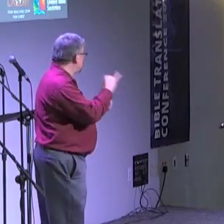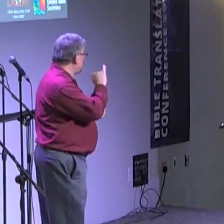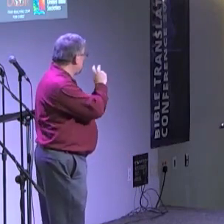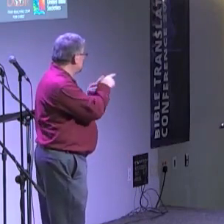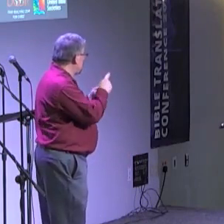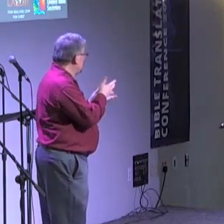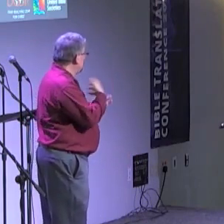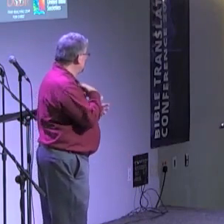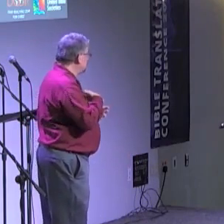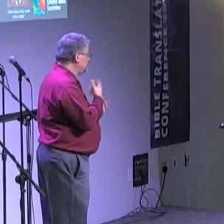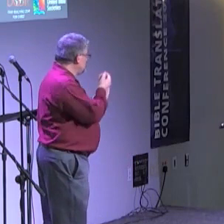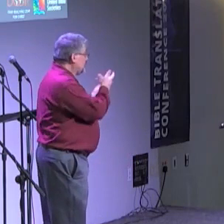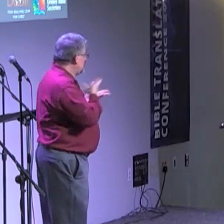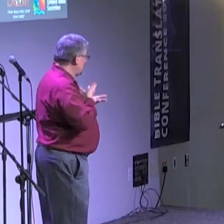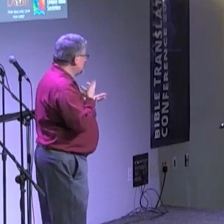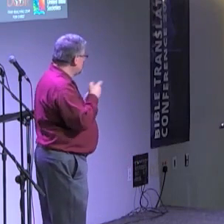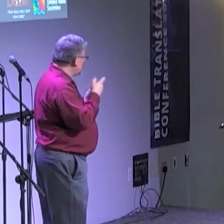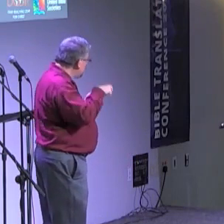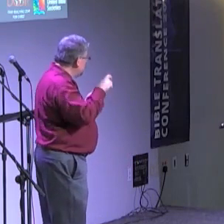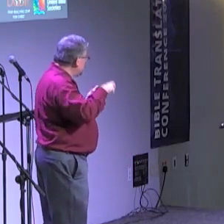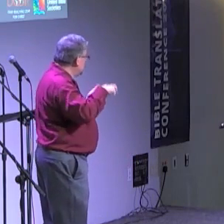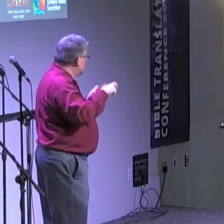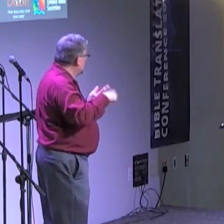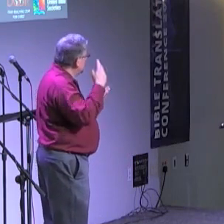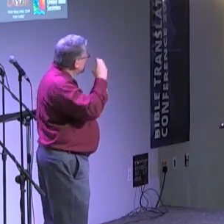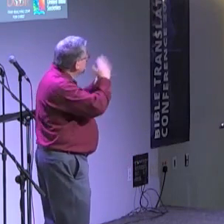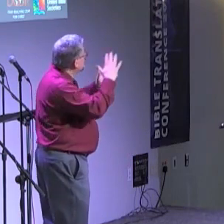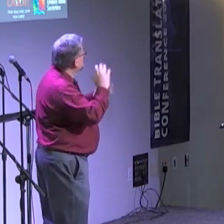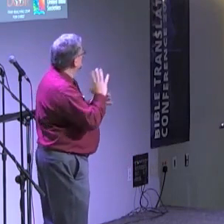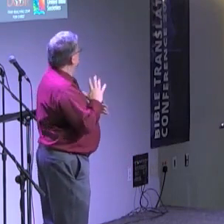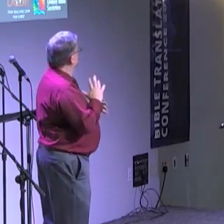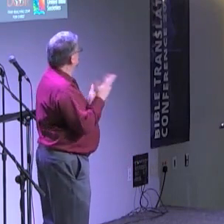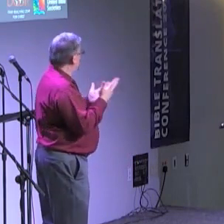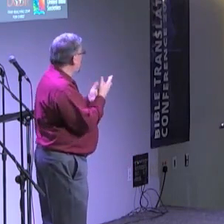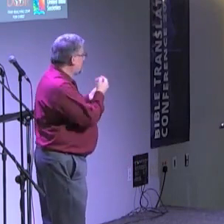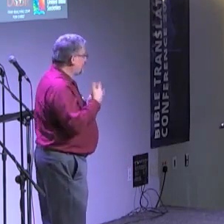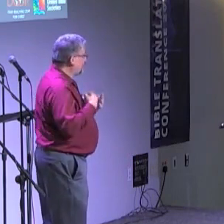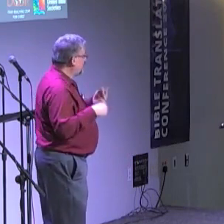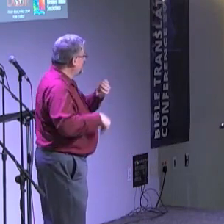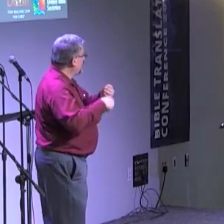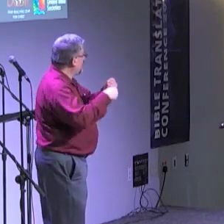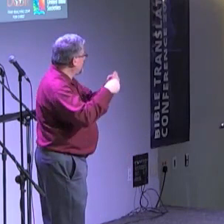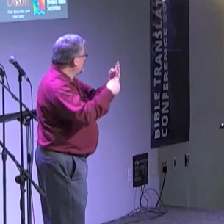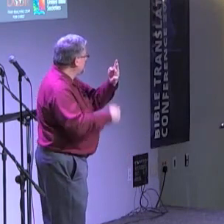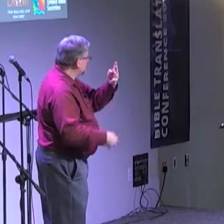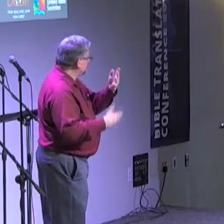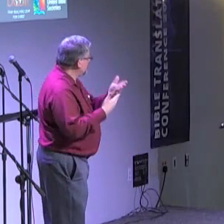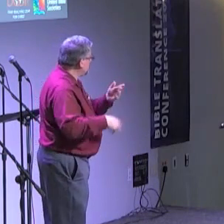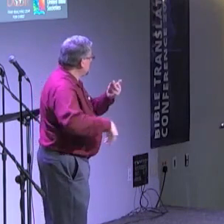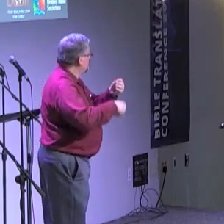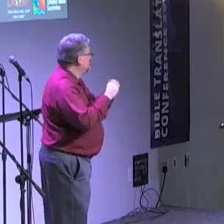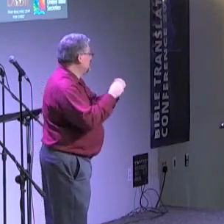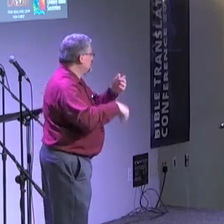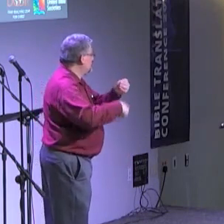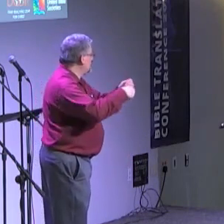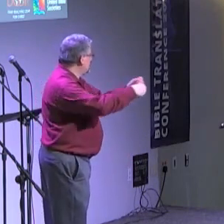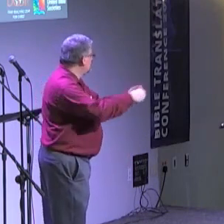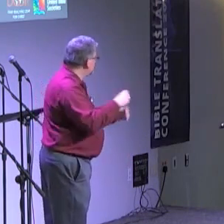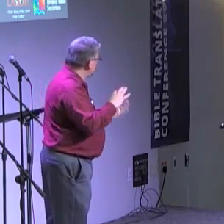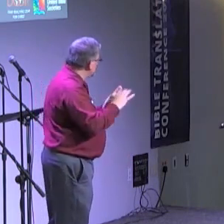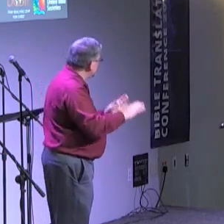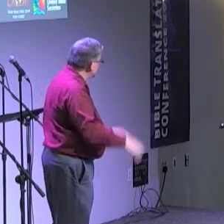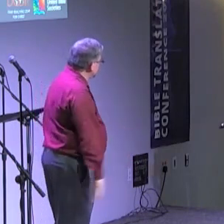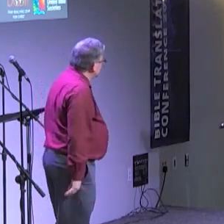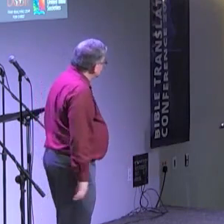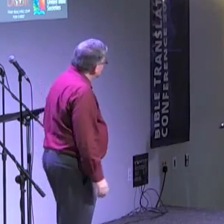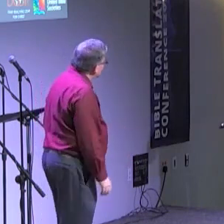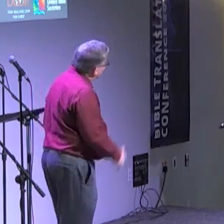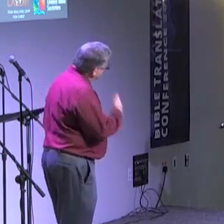So that kind of preference, let us know if you want to use SLTT for some of those functions and we'll be happy to add them into our feature list and get them in.